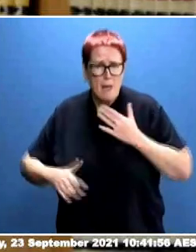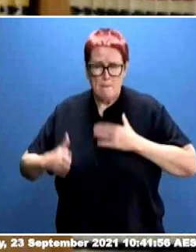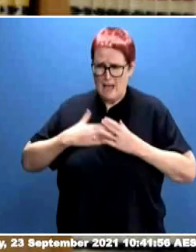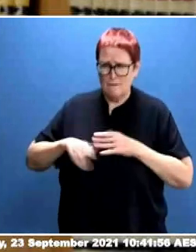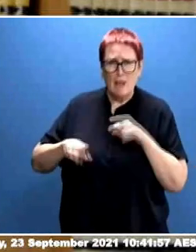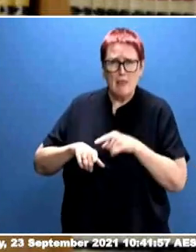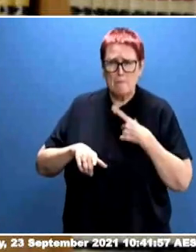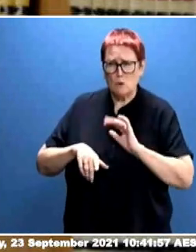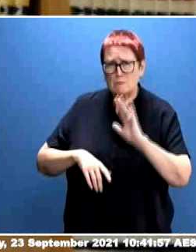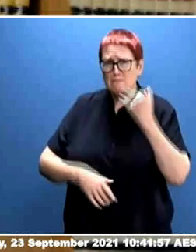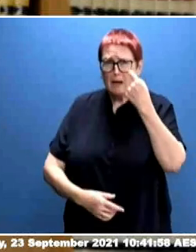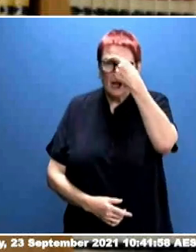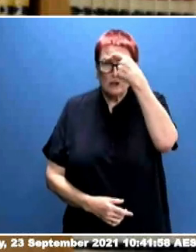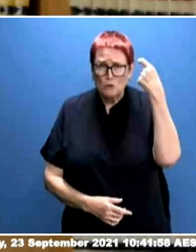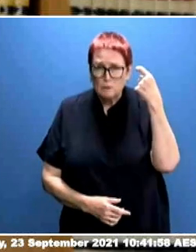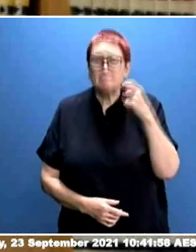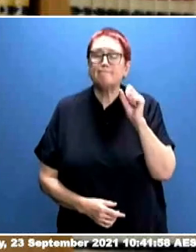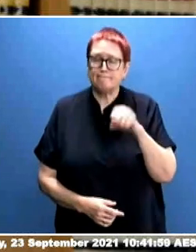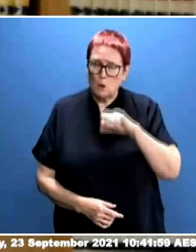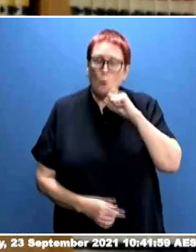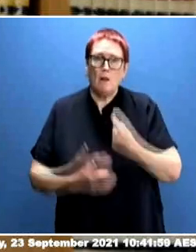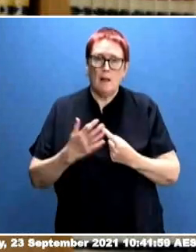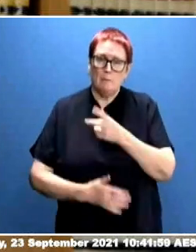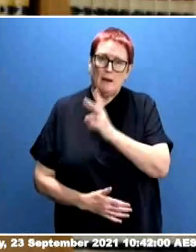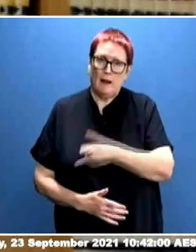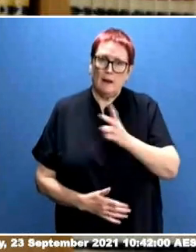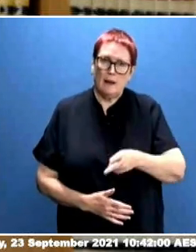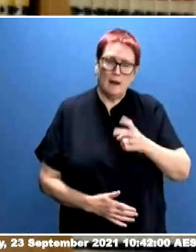that it's likely that we'll continue to see children in need of Secure Care.